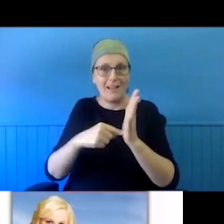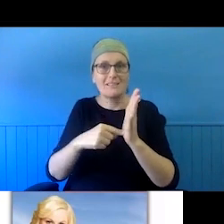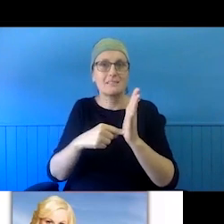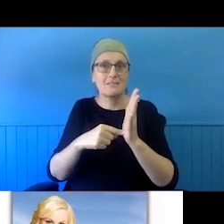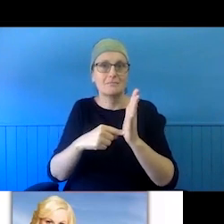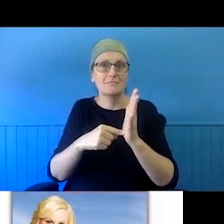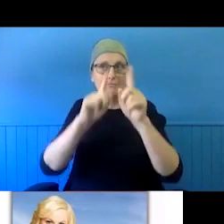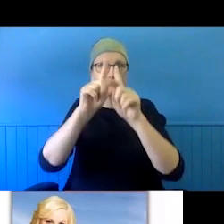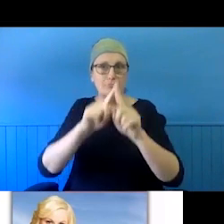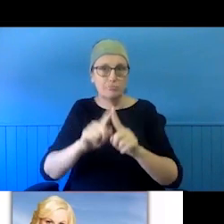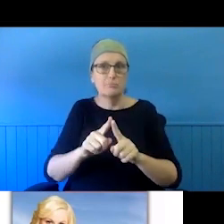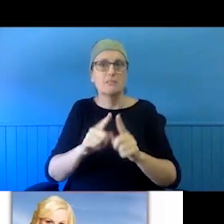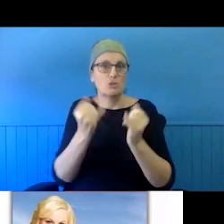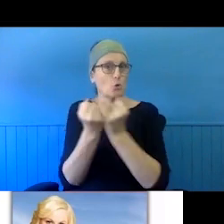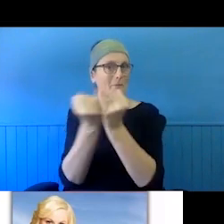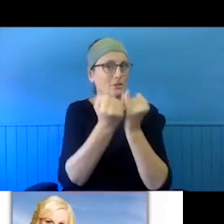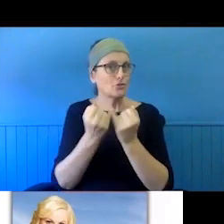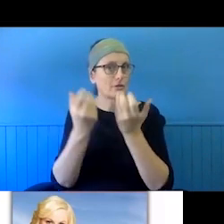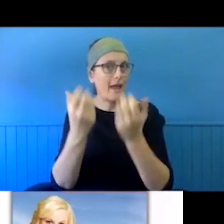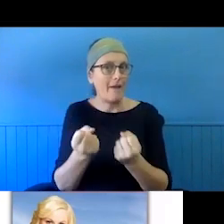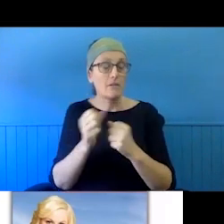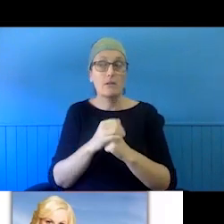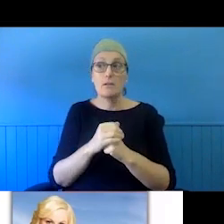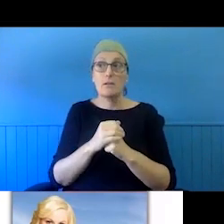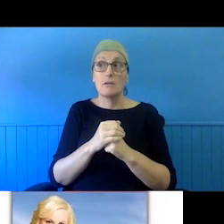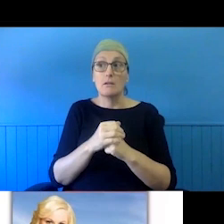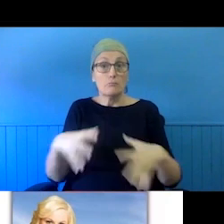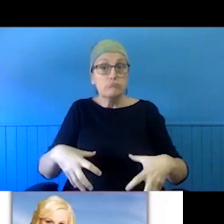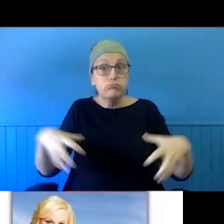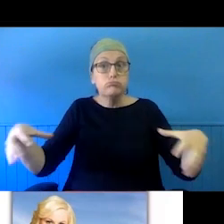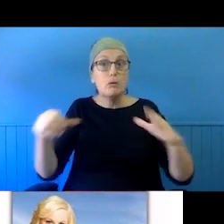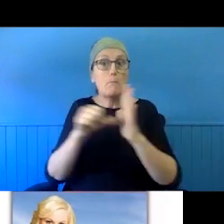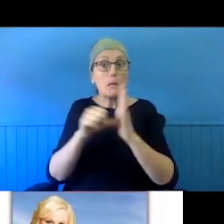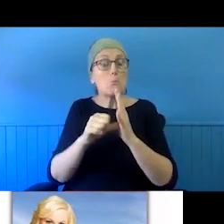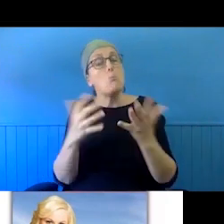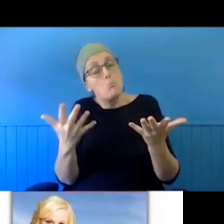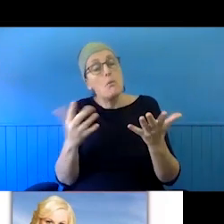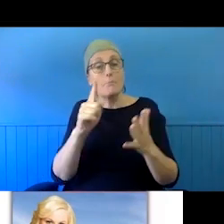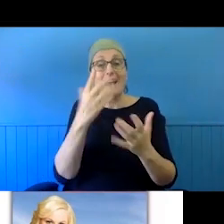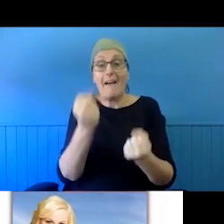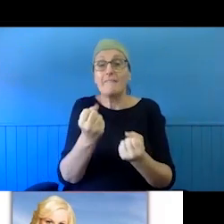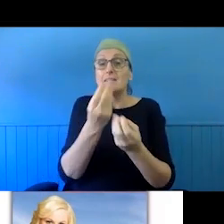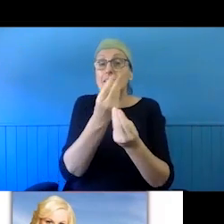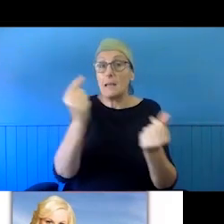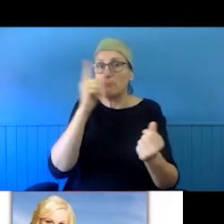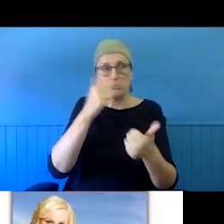It's still not easy to make money, but some are making great